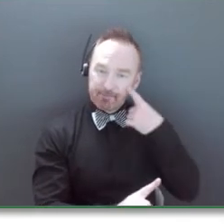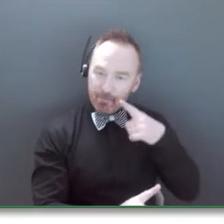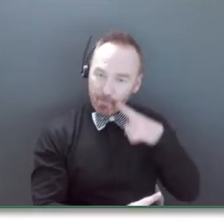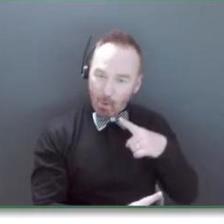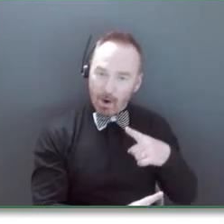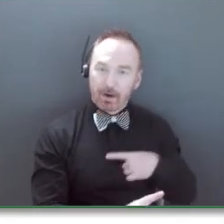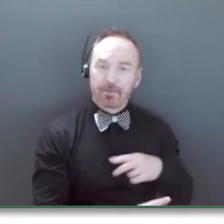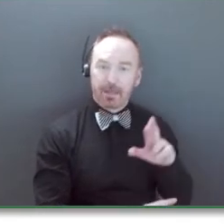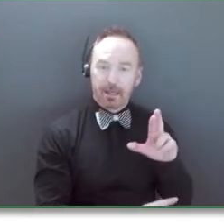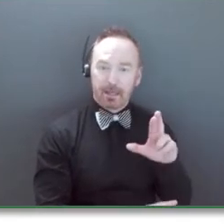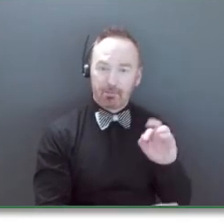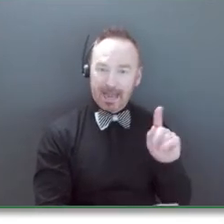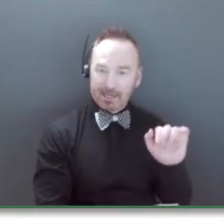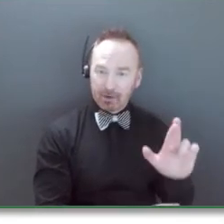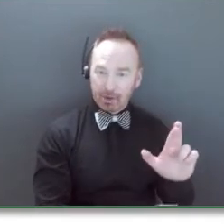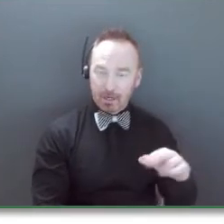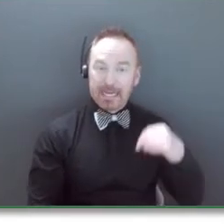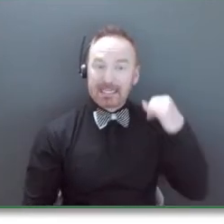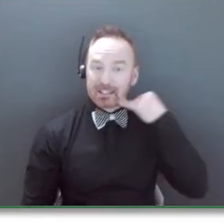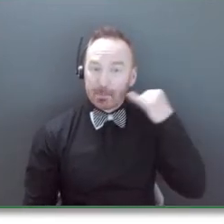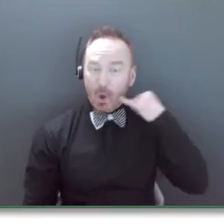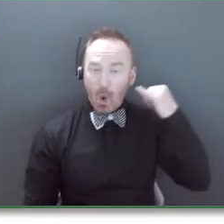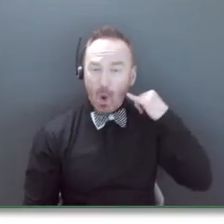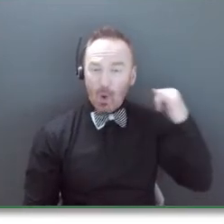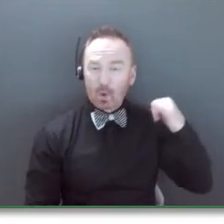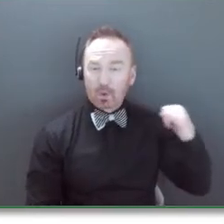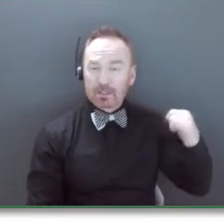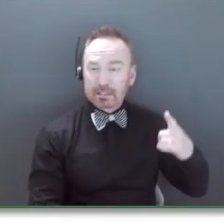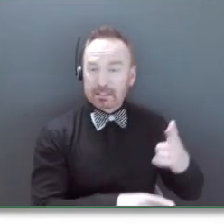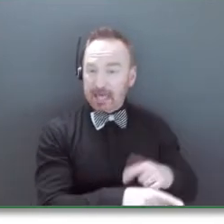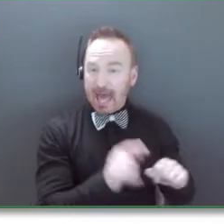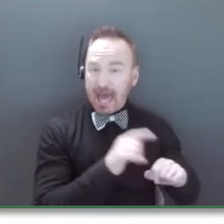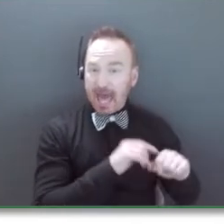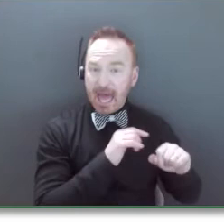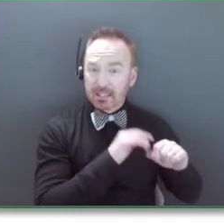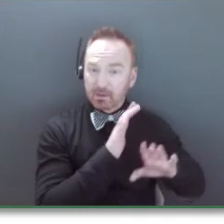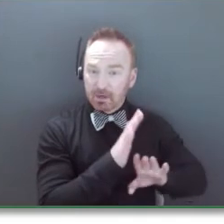of elevation gain, they'll say this is a four sherpa trail you know. If it's